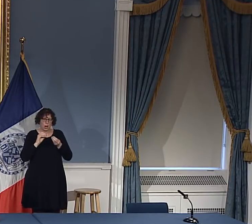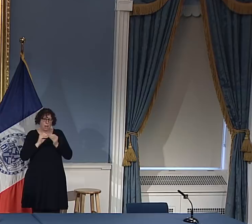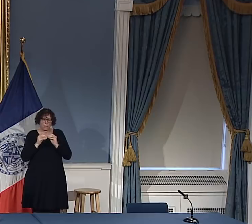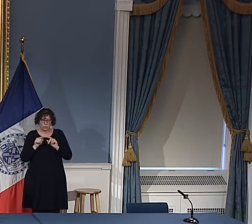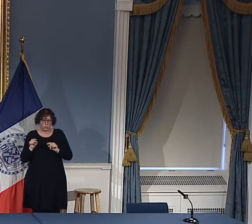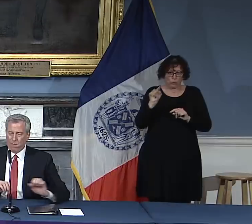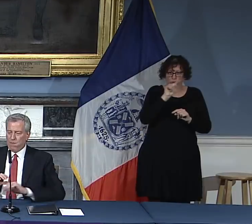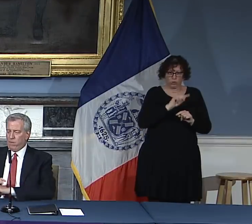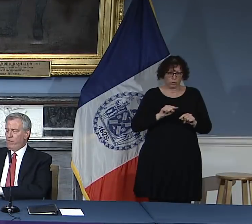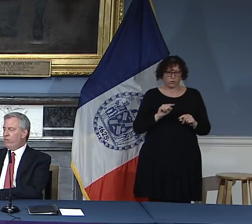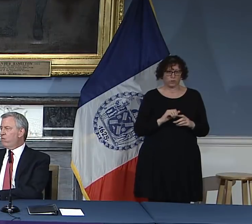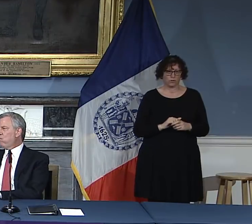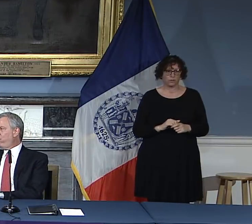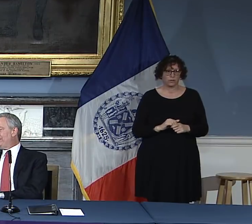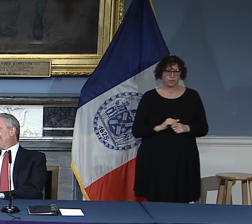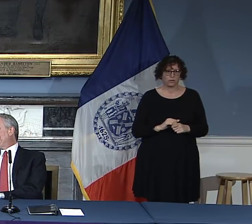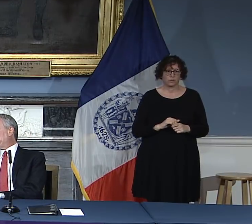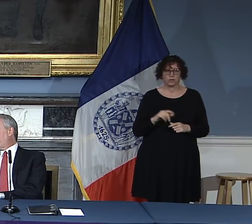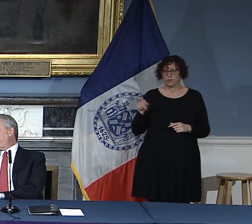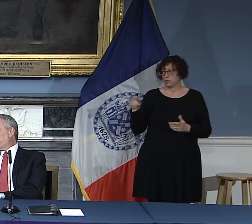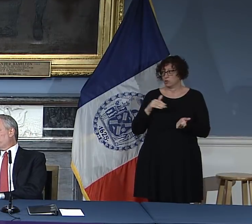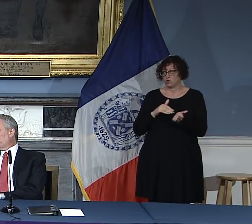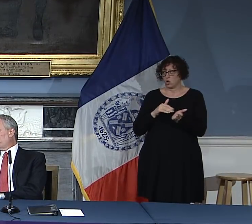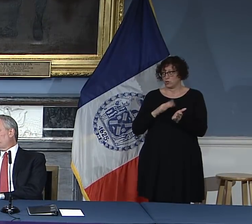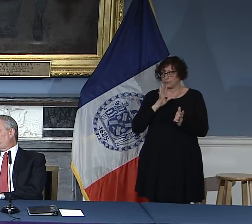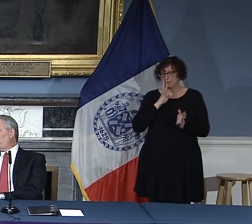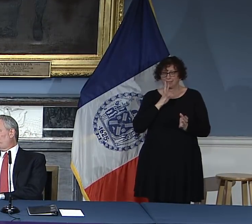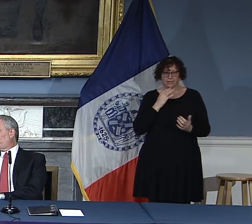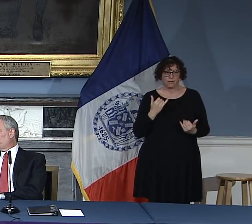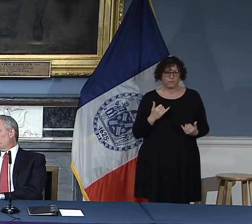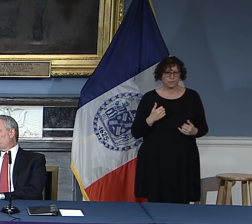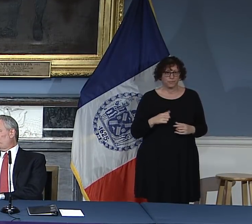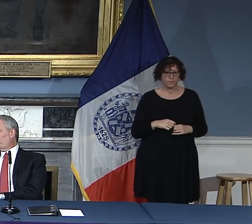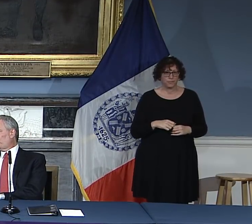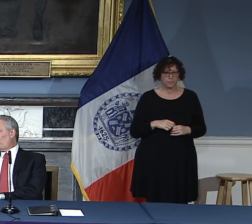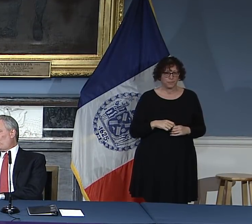EMPHASIZE, WE ARE SEEING WIDESPREAD COMMUNITY TRANSMISSION IN